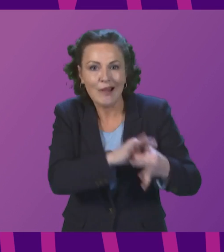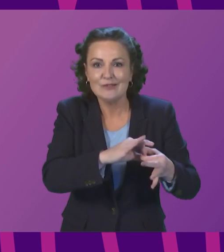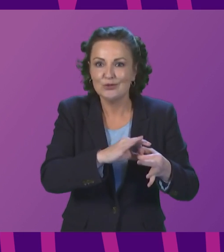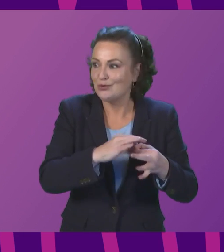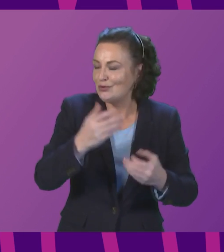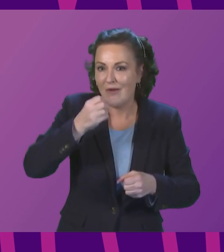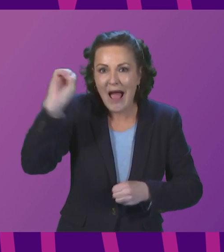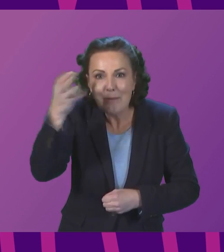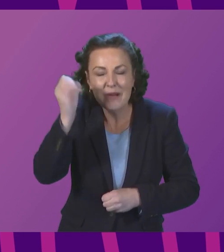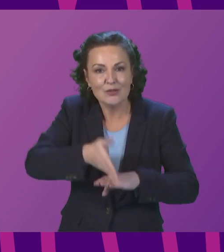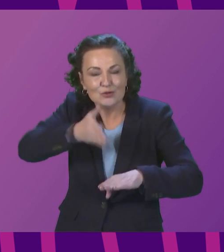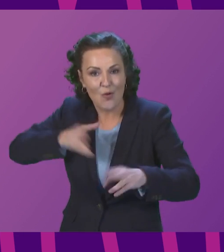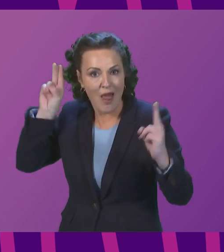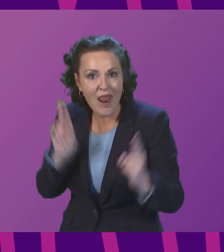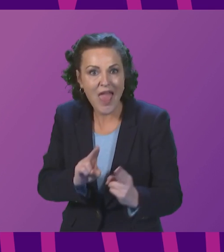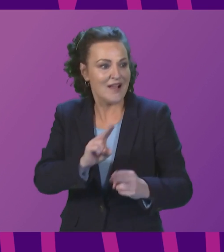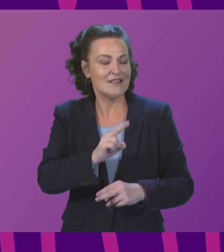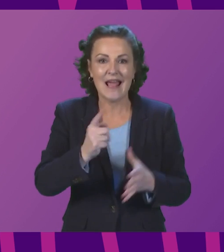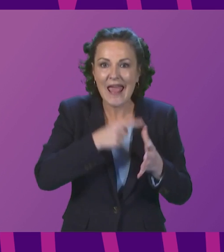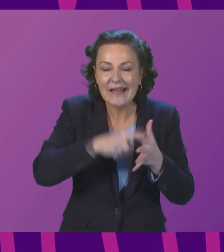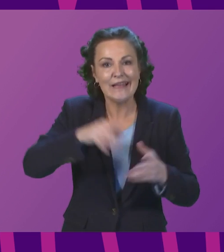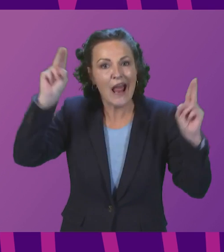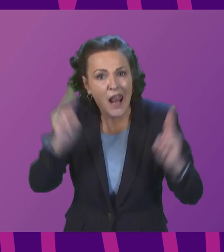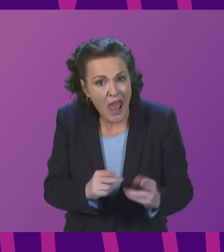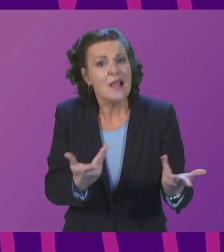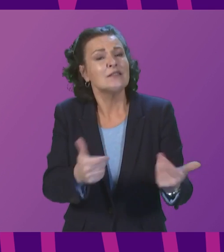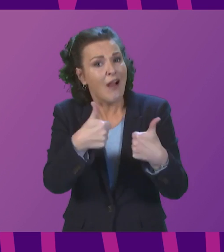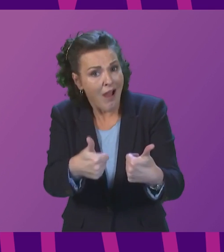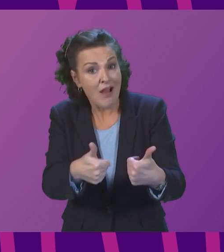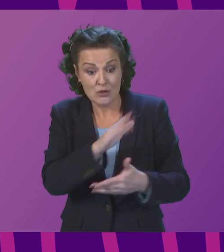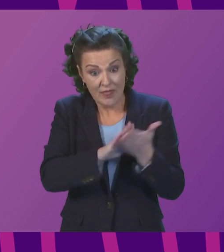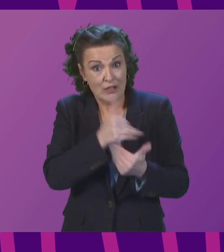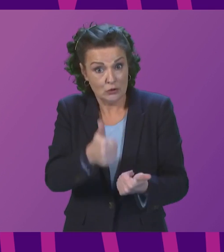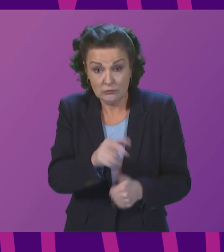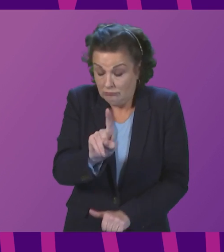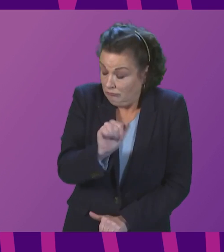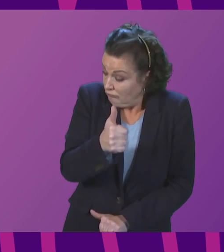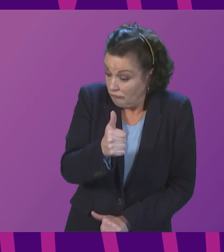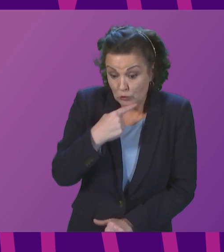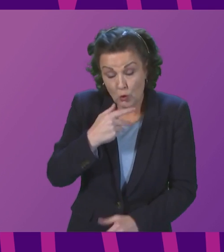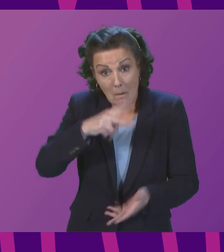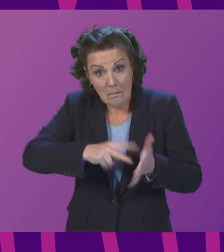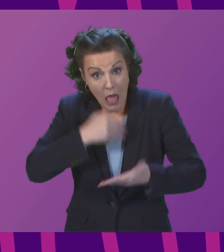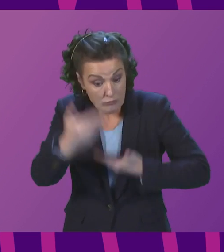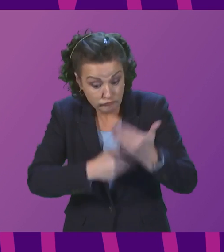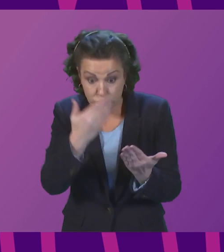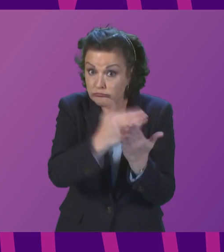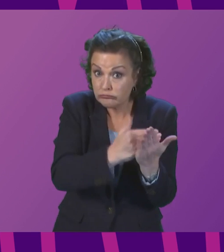The First Minister is right to say that the Cabinet Secretary for Health and Social Care has set out his plan to help the national health service through the anticipated winter crisis.